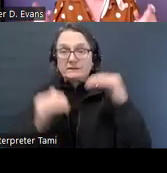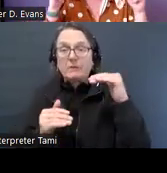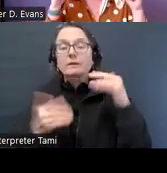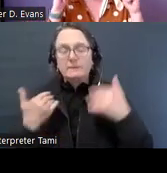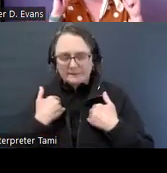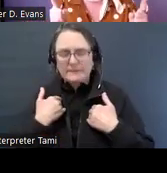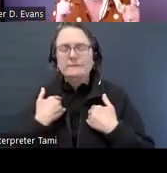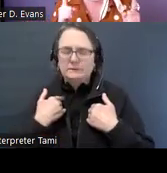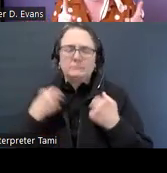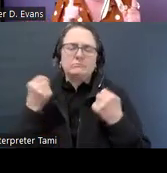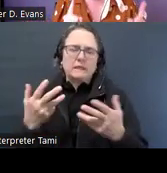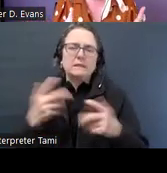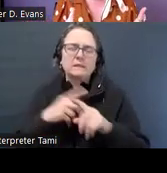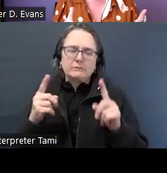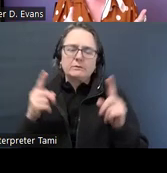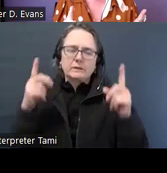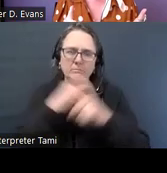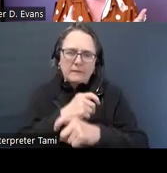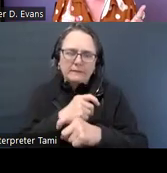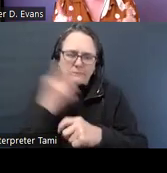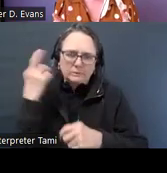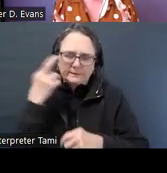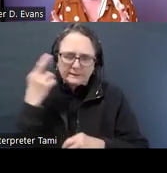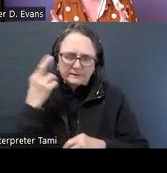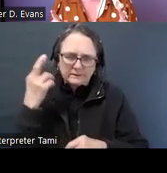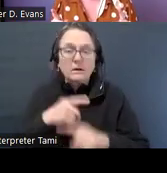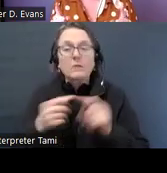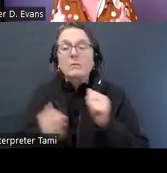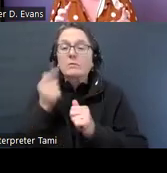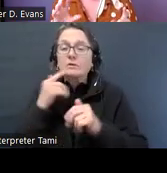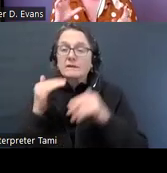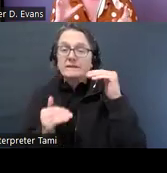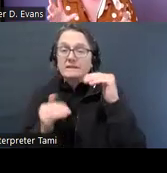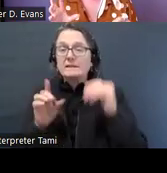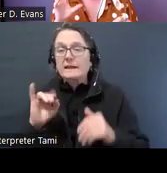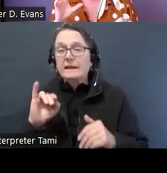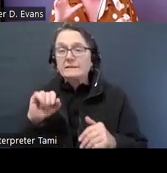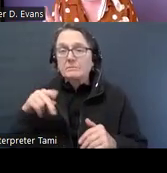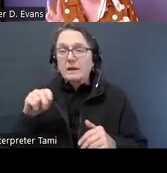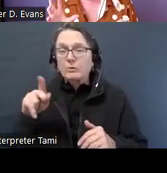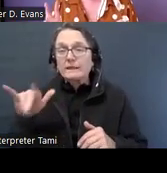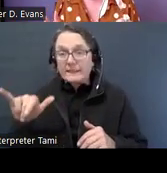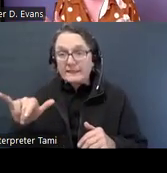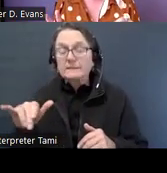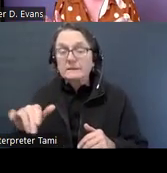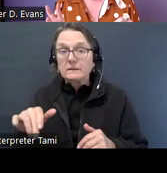but that most of these disparities result from factors that are not related